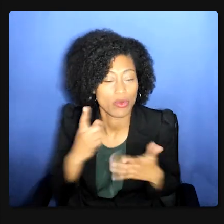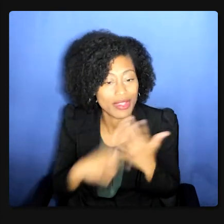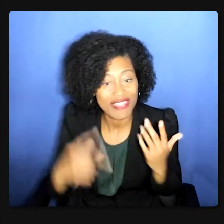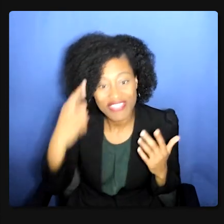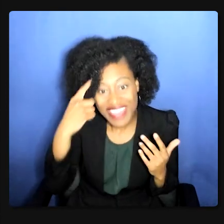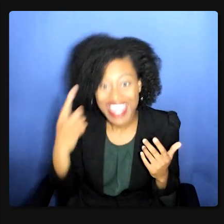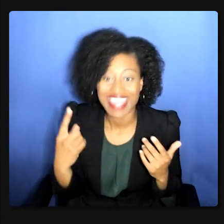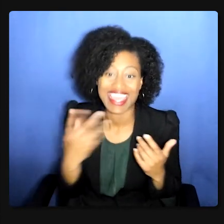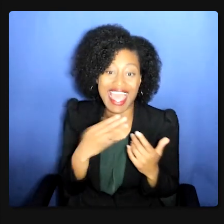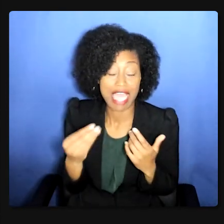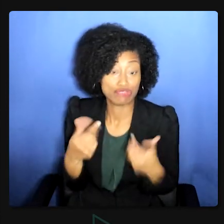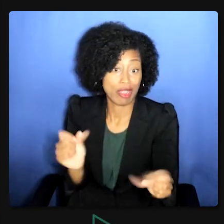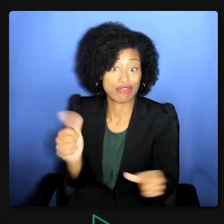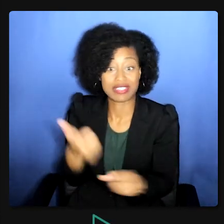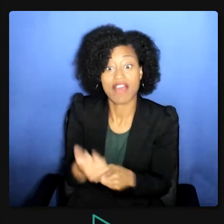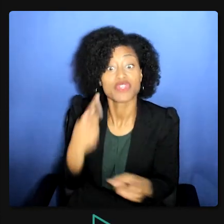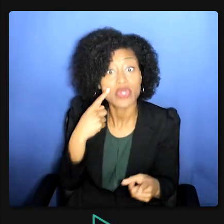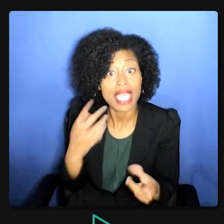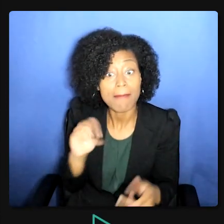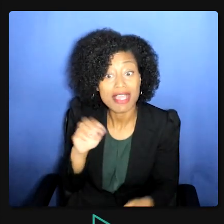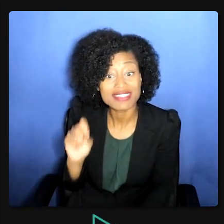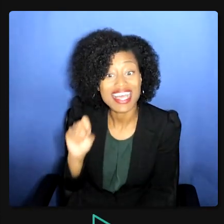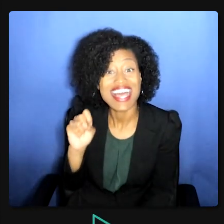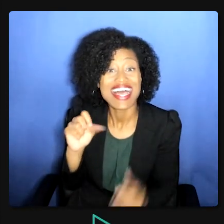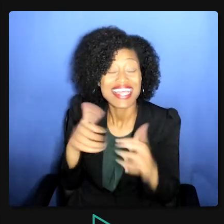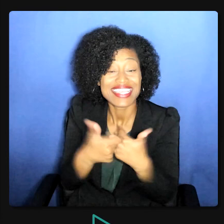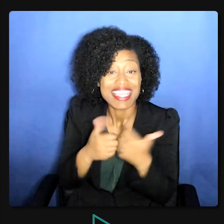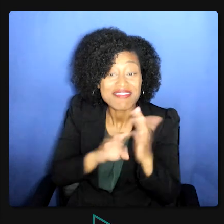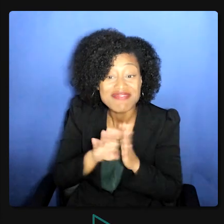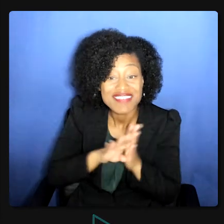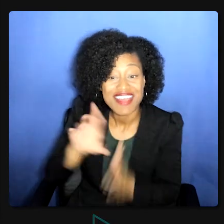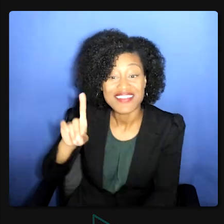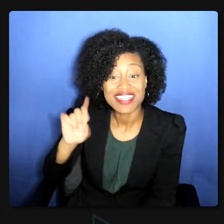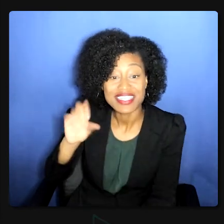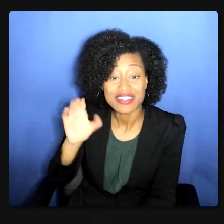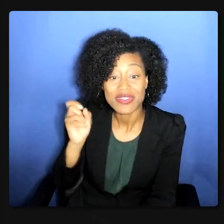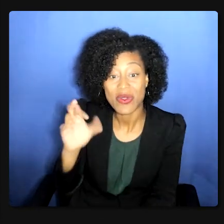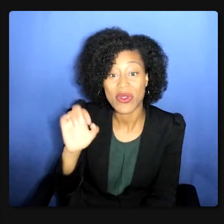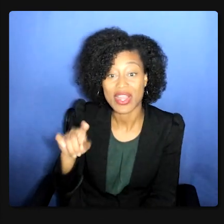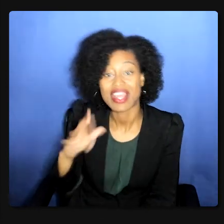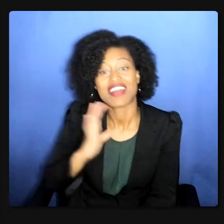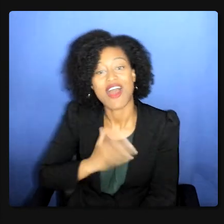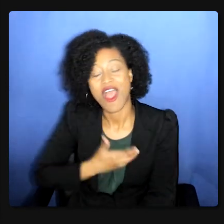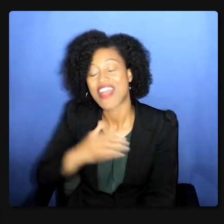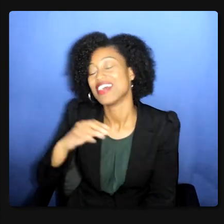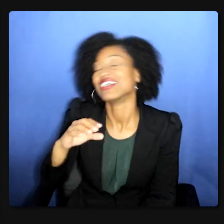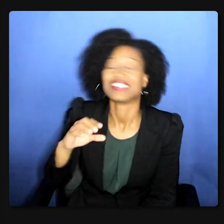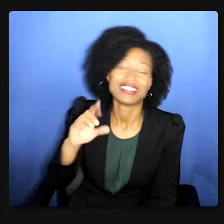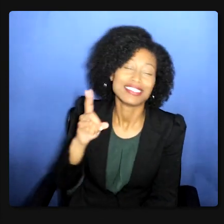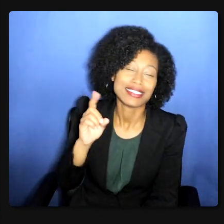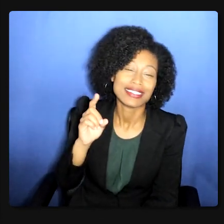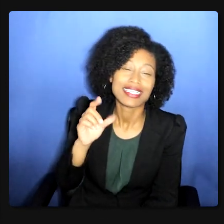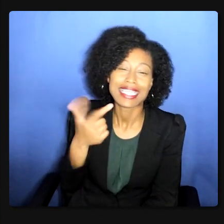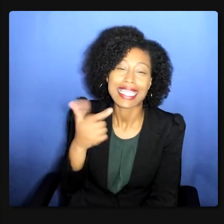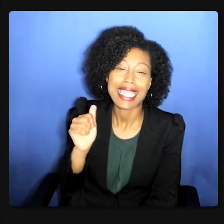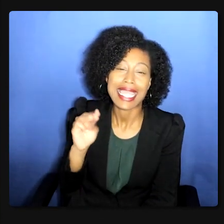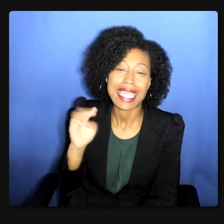and join us on our Microsoft Game Discord channel at discord.gg/gamestack. [Dimitris] And make sure to check out